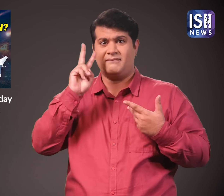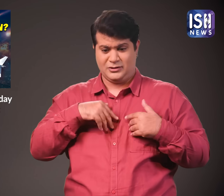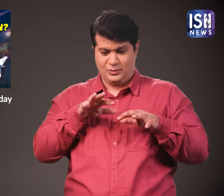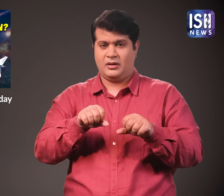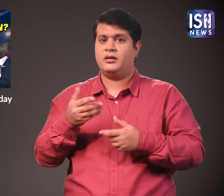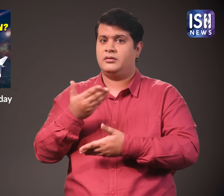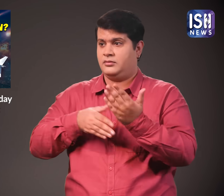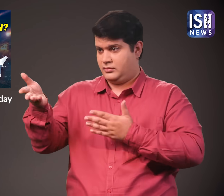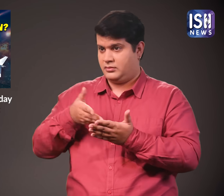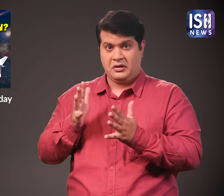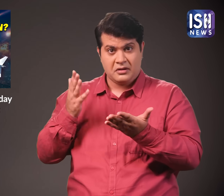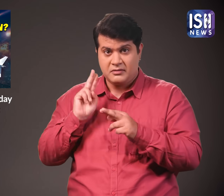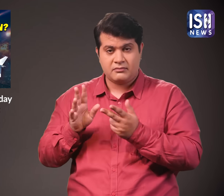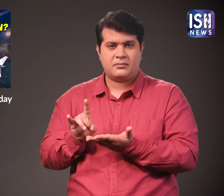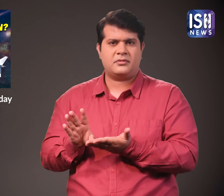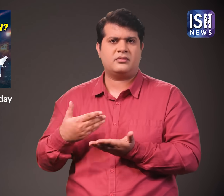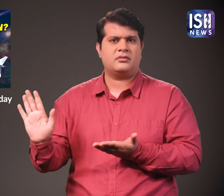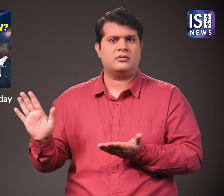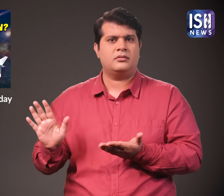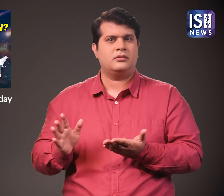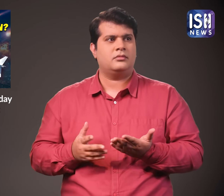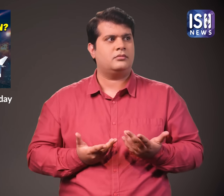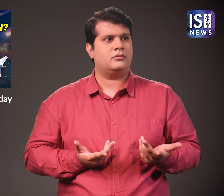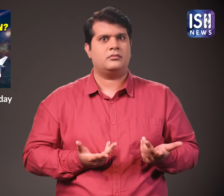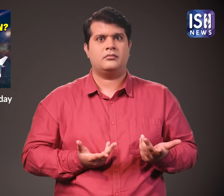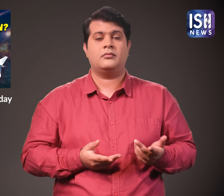Now, after capturing Venezuela, Cuba is being threatened to sign a deal with the U.S. first.